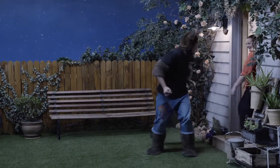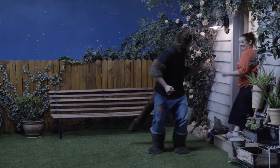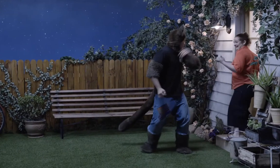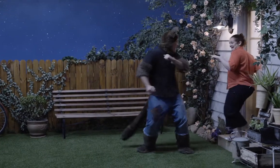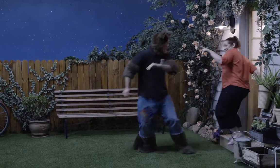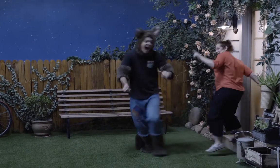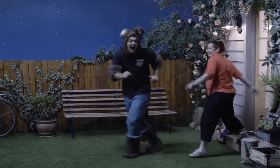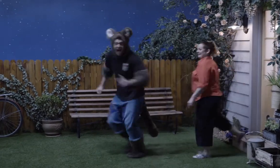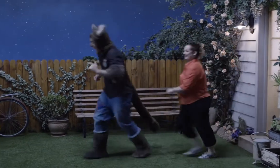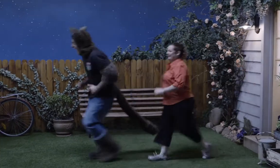Come on, Sally. OK!